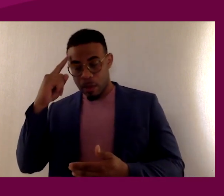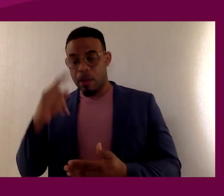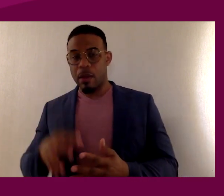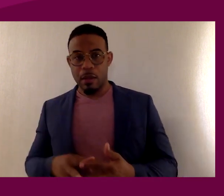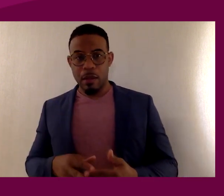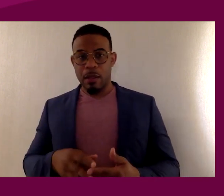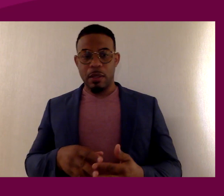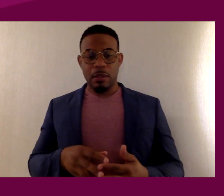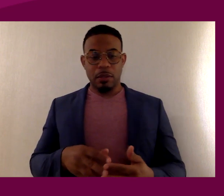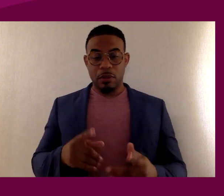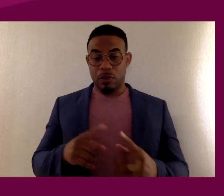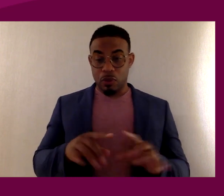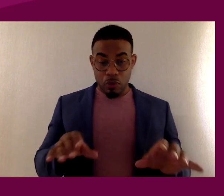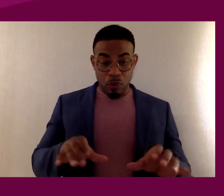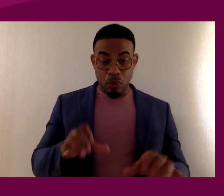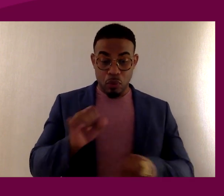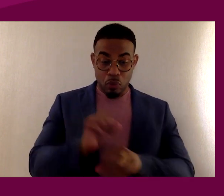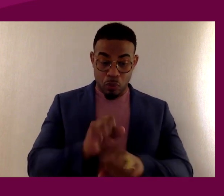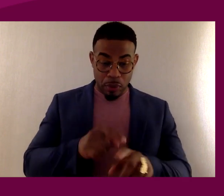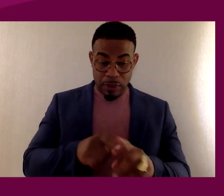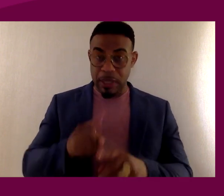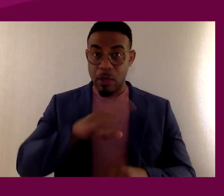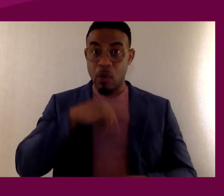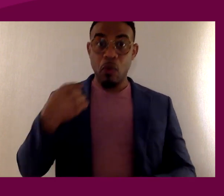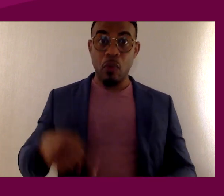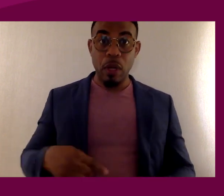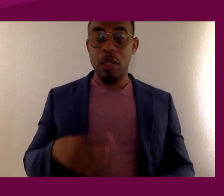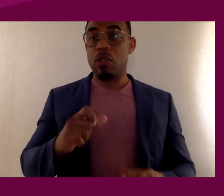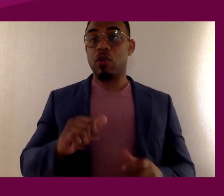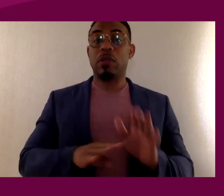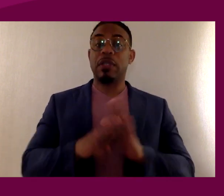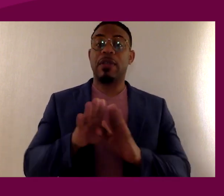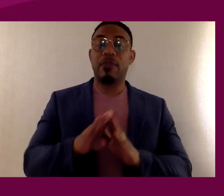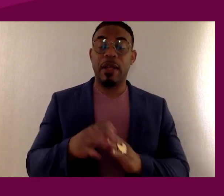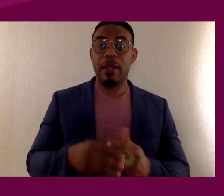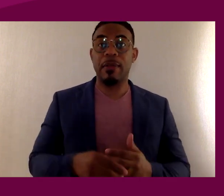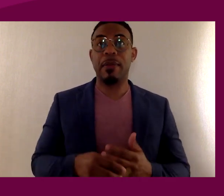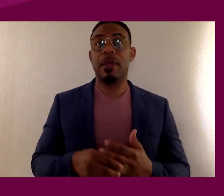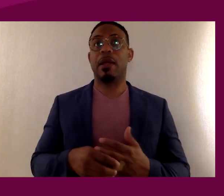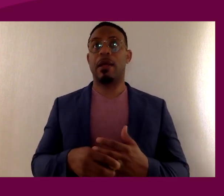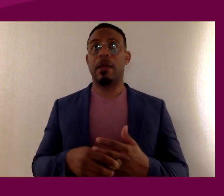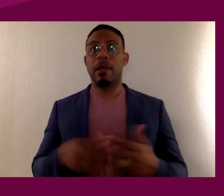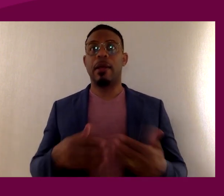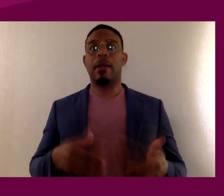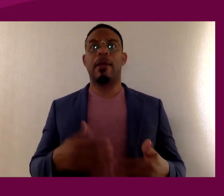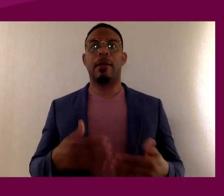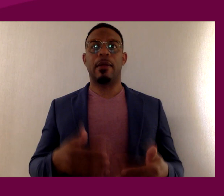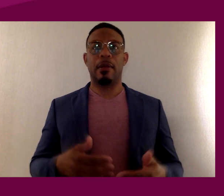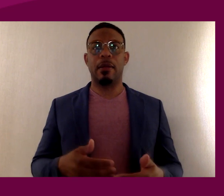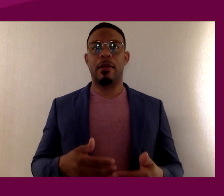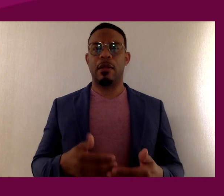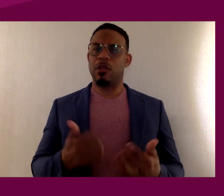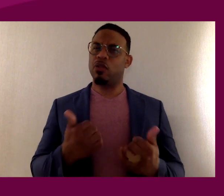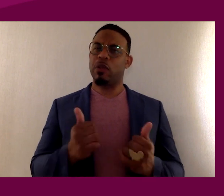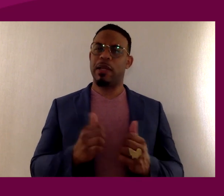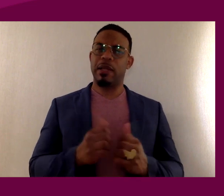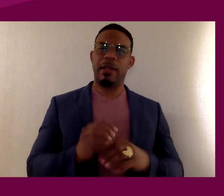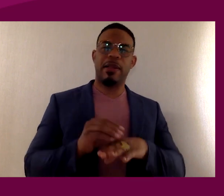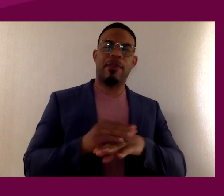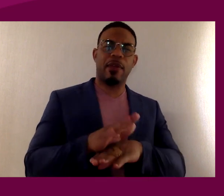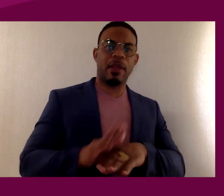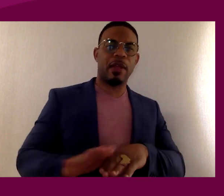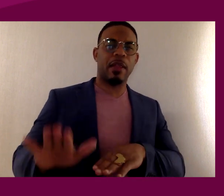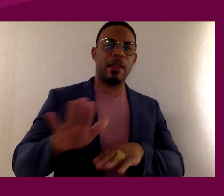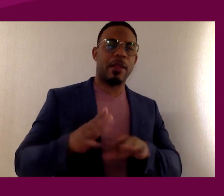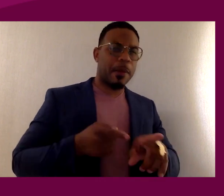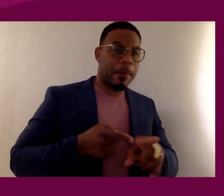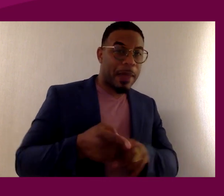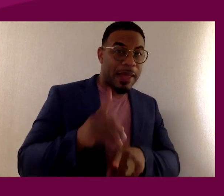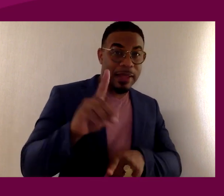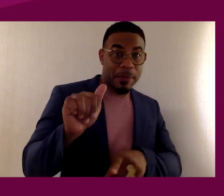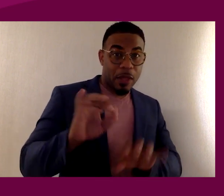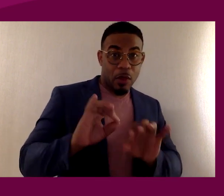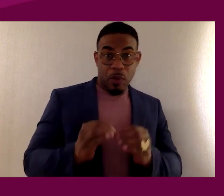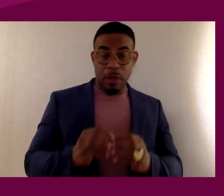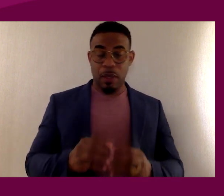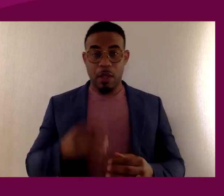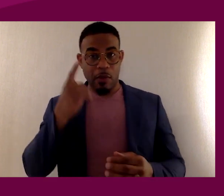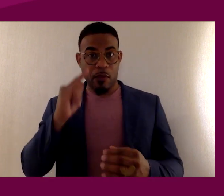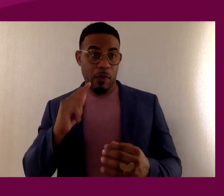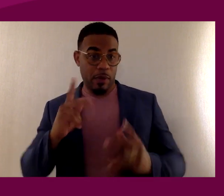international sources, US government sources, to do work in Russia, to try to affect their main